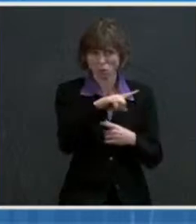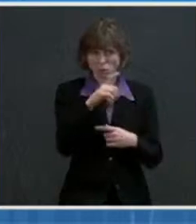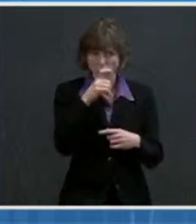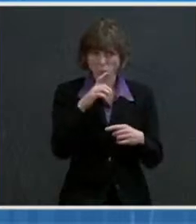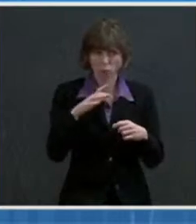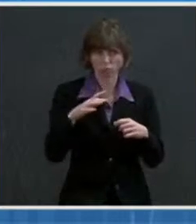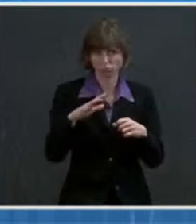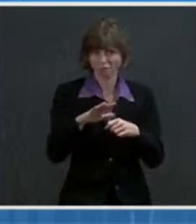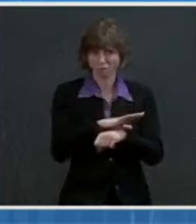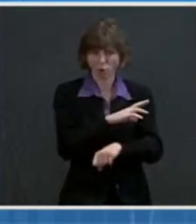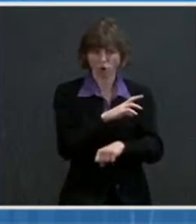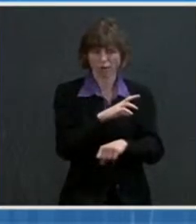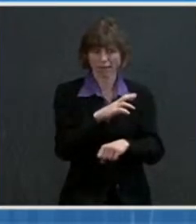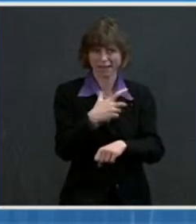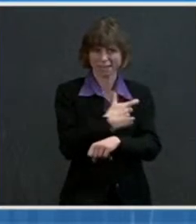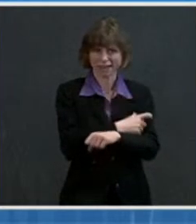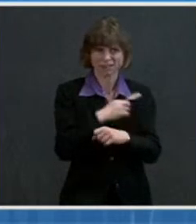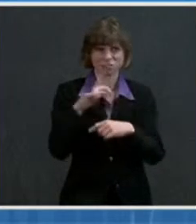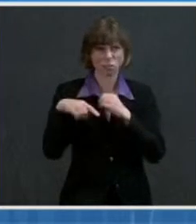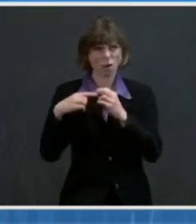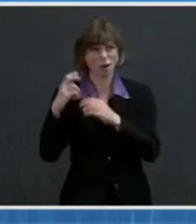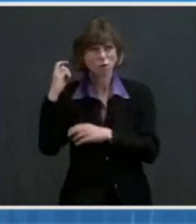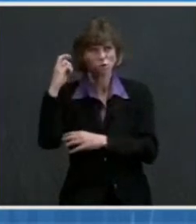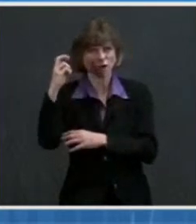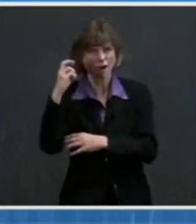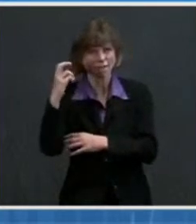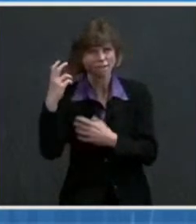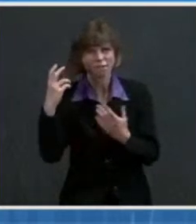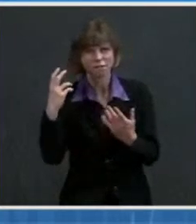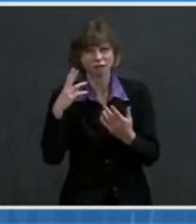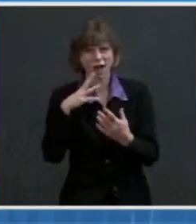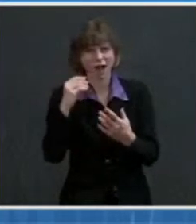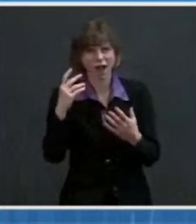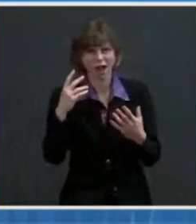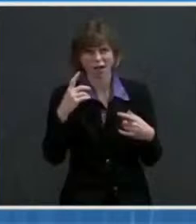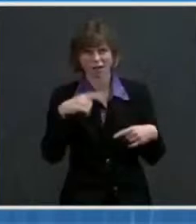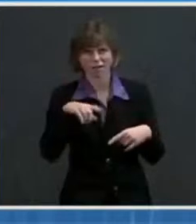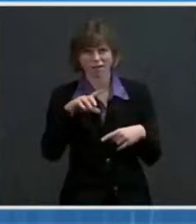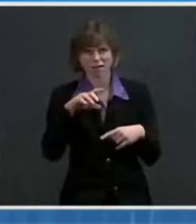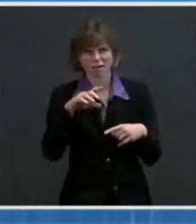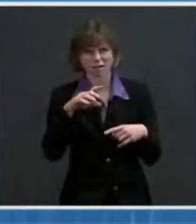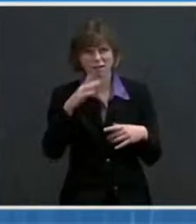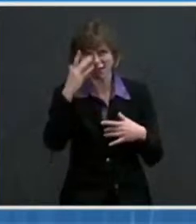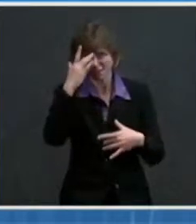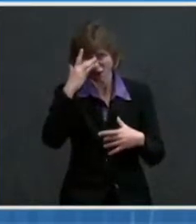HAVING TO WEAR MASKS AND BEING ABLE TO TRAVEL AND THINGS LIKE THAT?